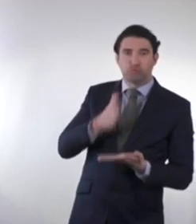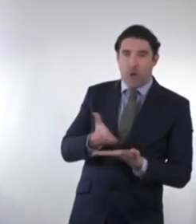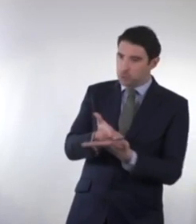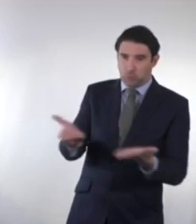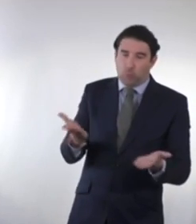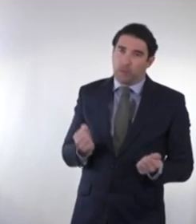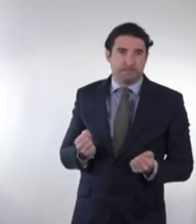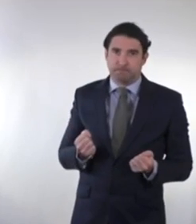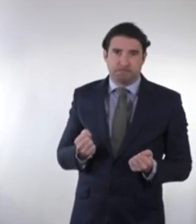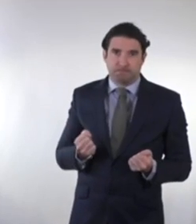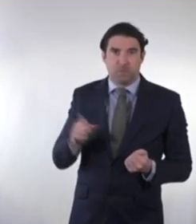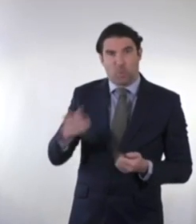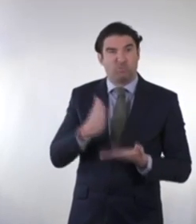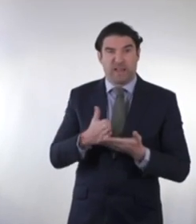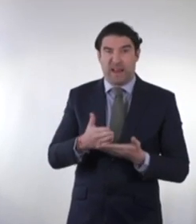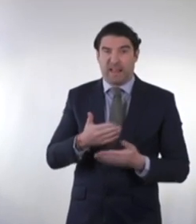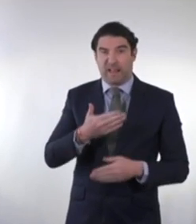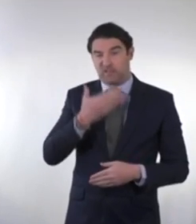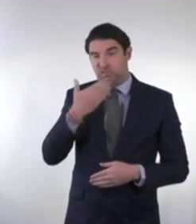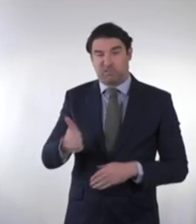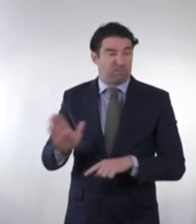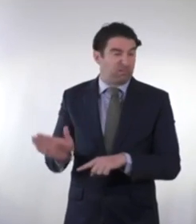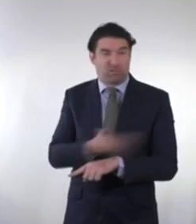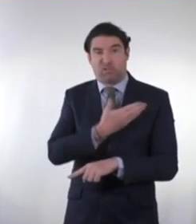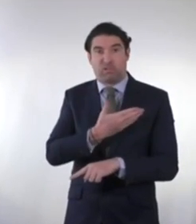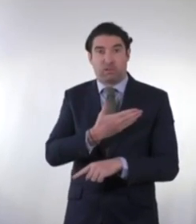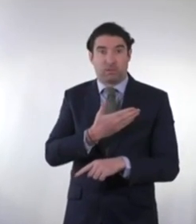after 23 years in which every successive Government have failed,